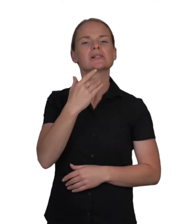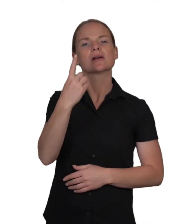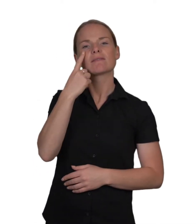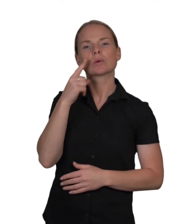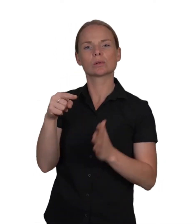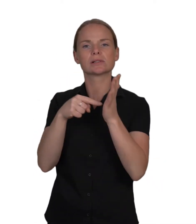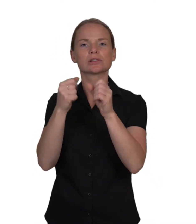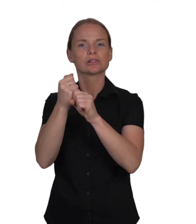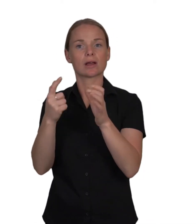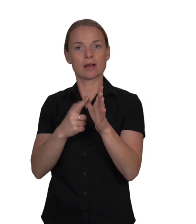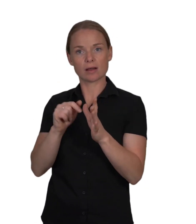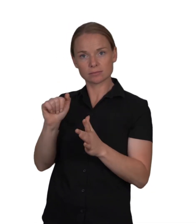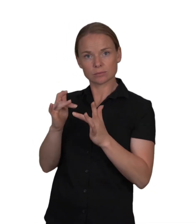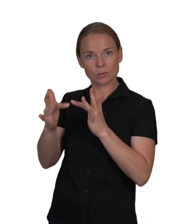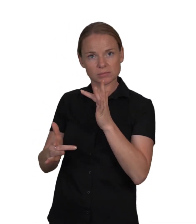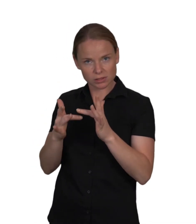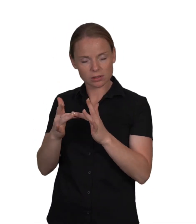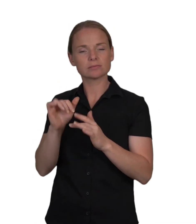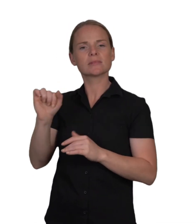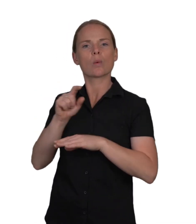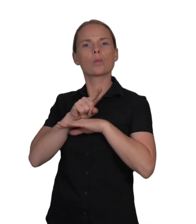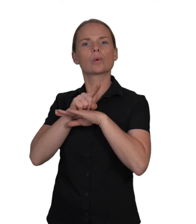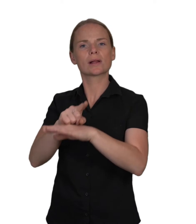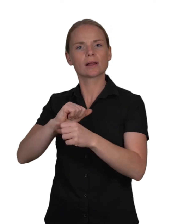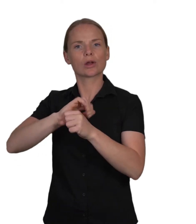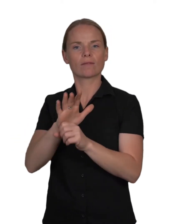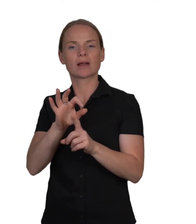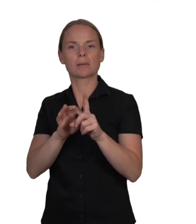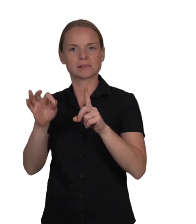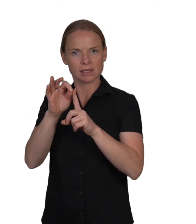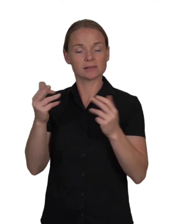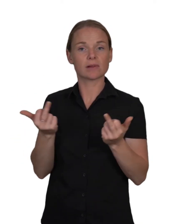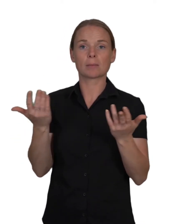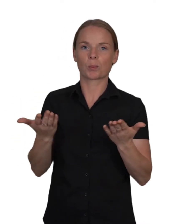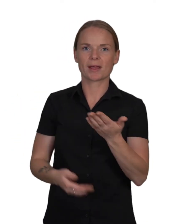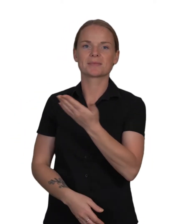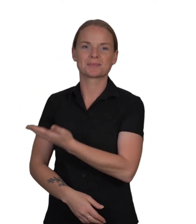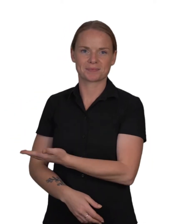please refer to the weekly updates published by the Therapeutic Goods Administration (TGA), available at